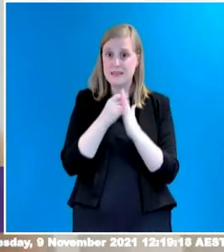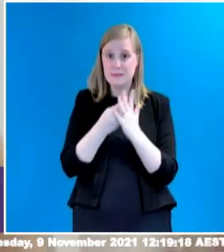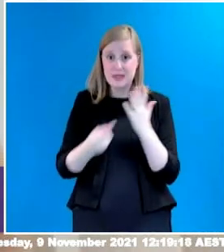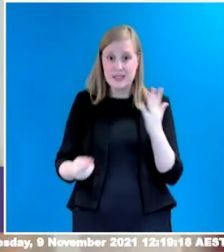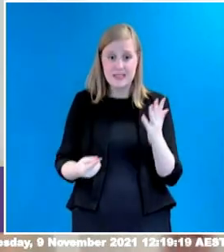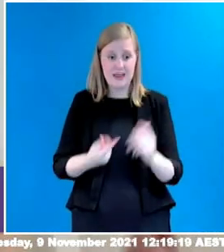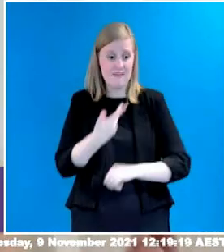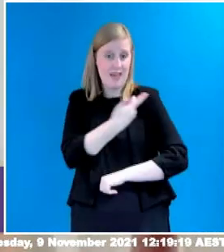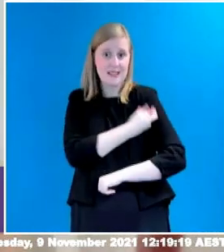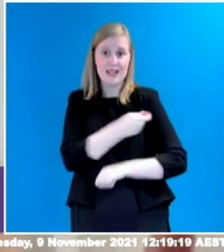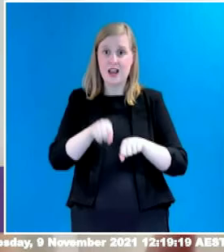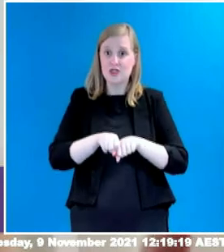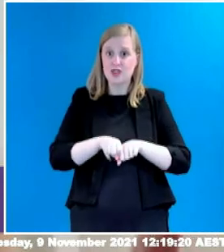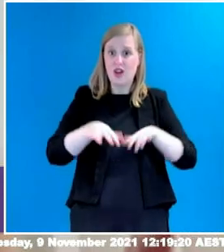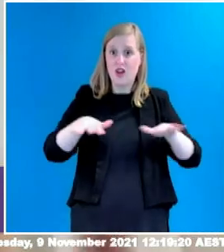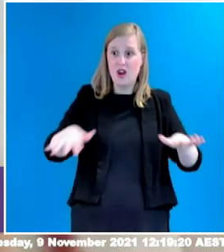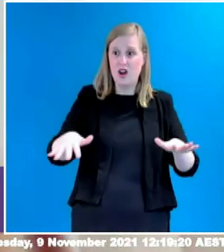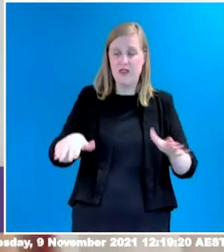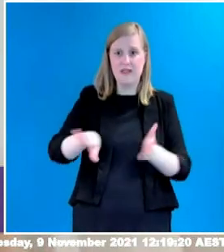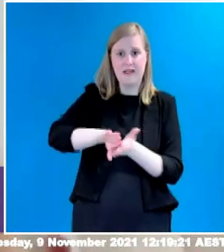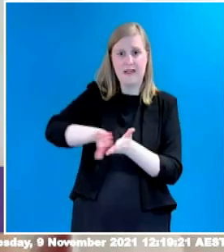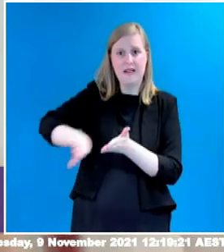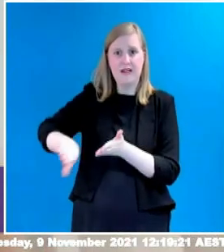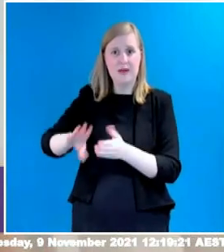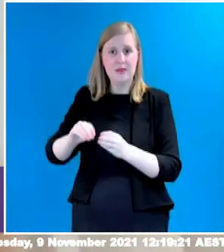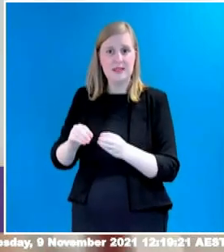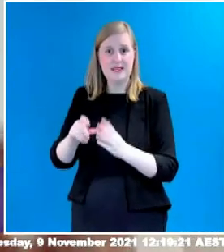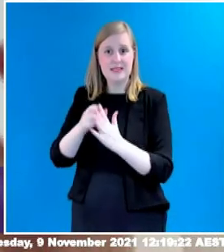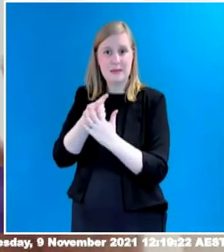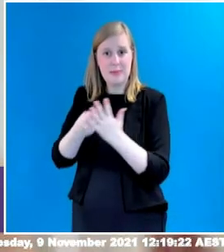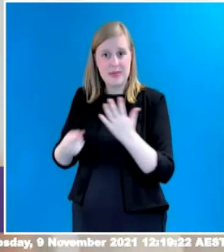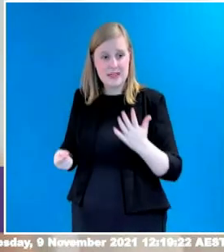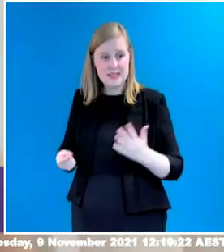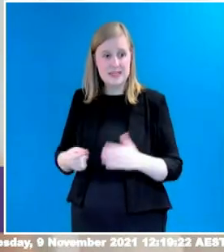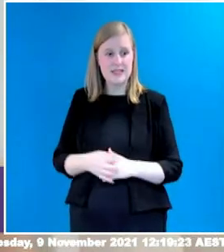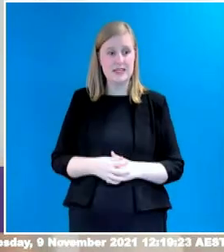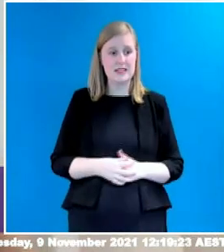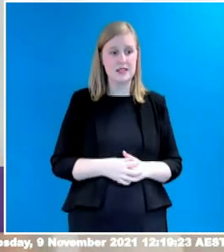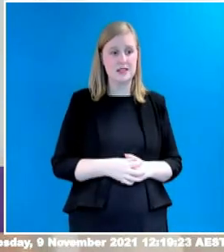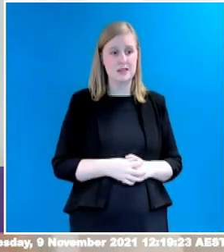The minute disabled people saw it, we all went, "This is not going to work, it just has to stop."